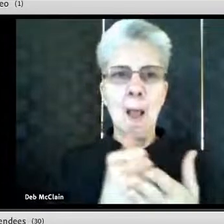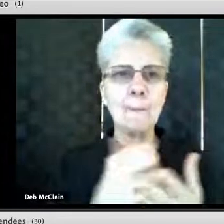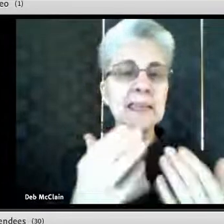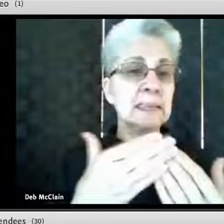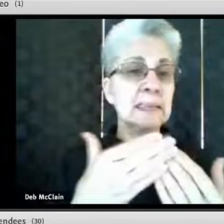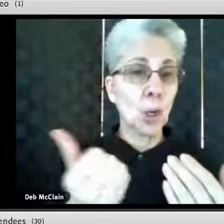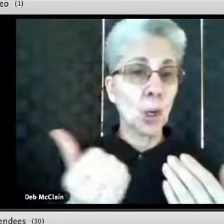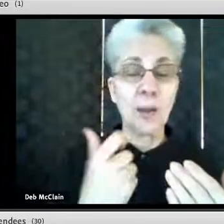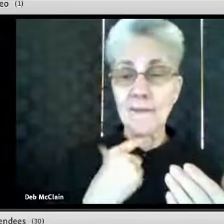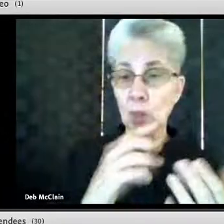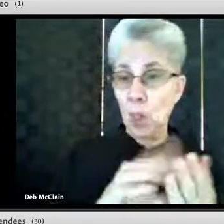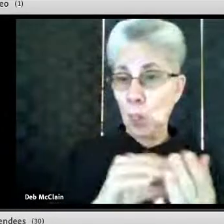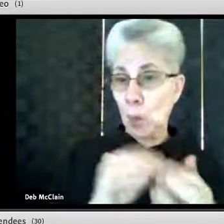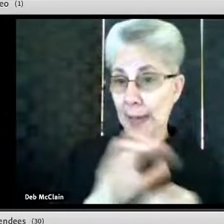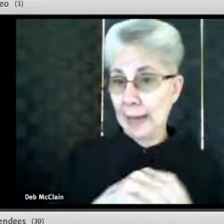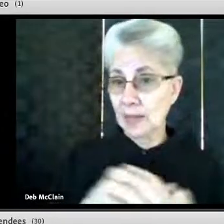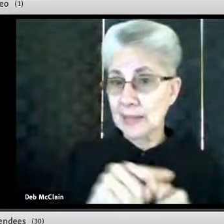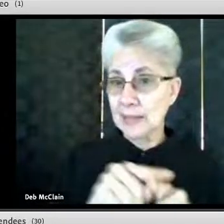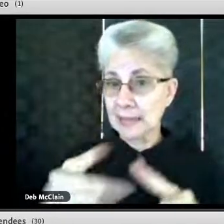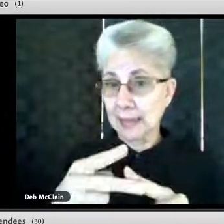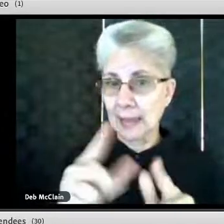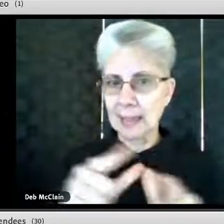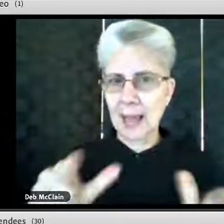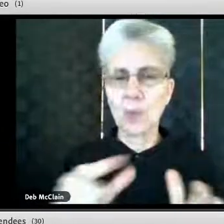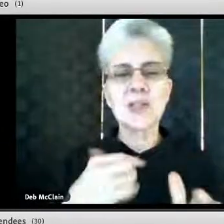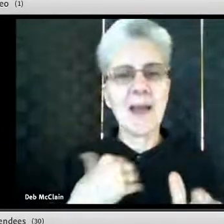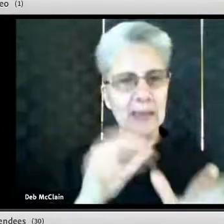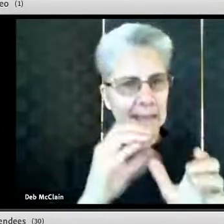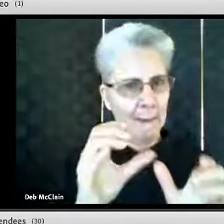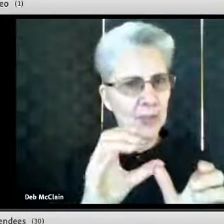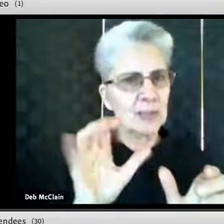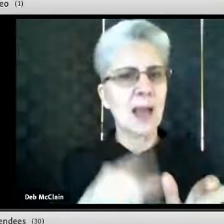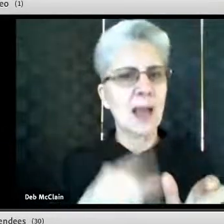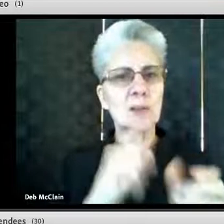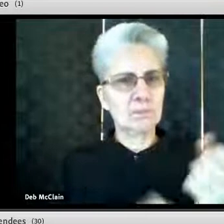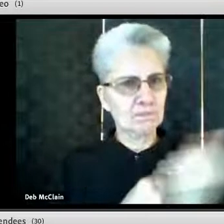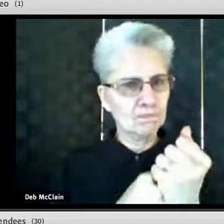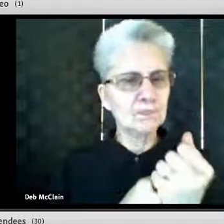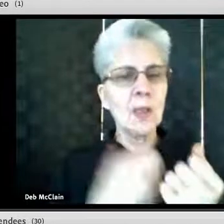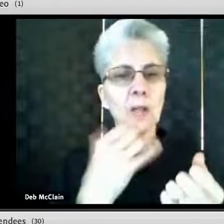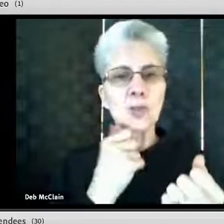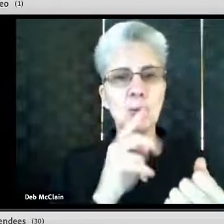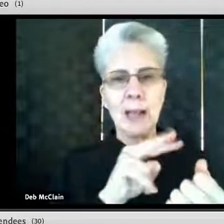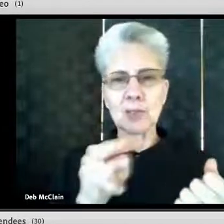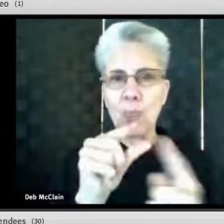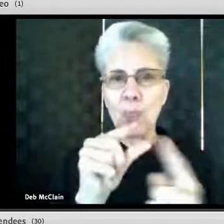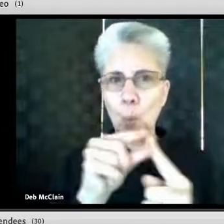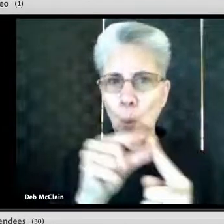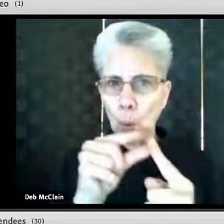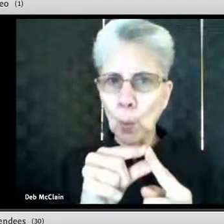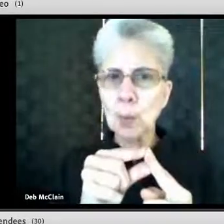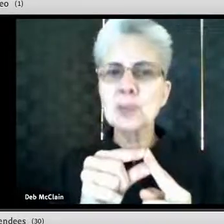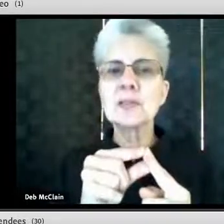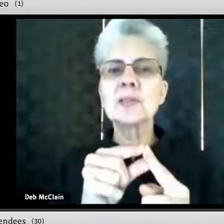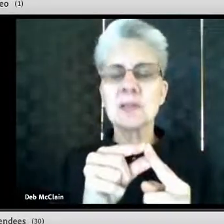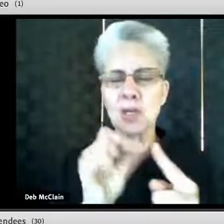If you are learning English as a second language, having captions on is very helpful because you can actually see the words broken down.